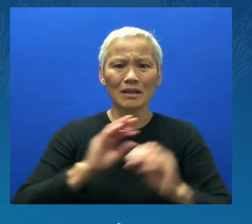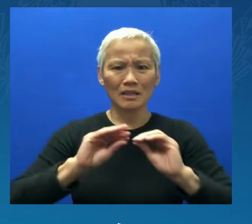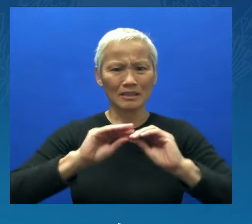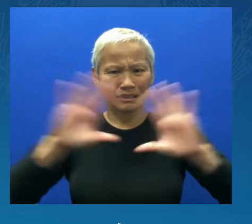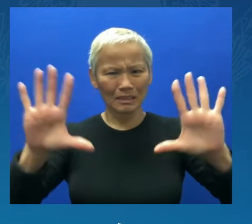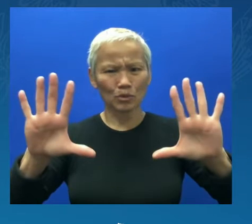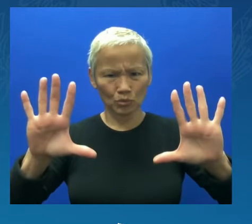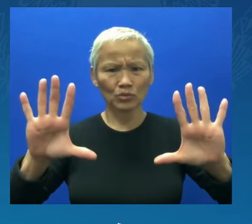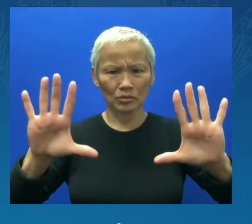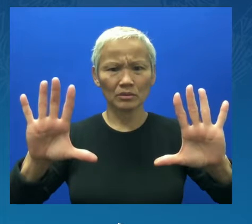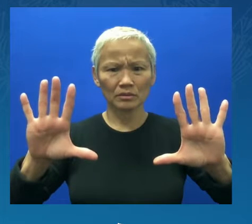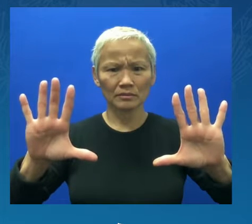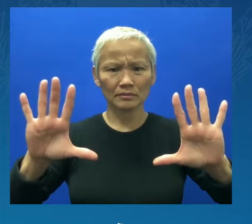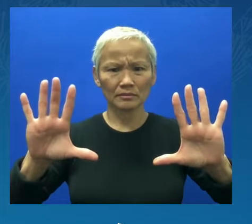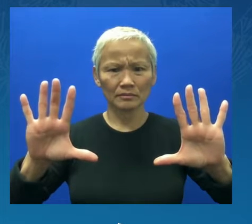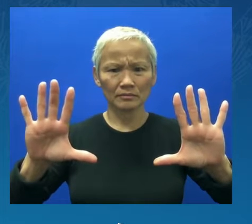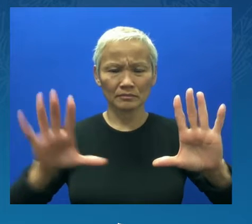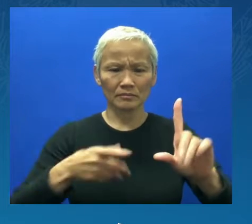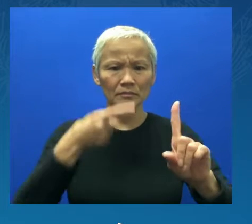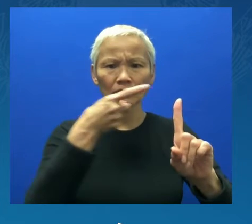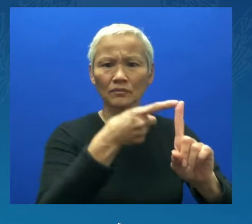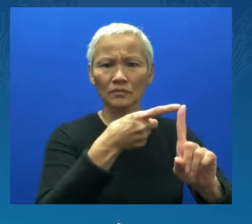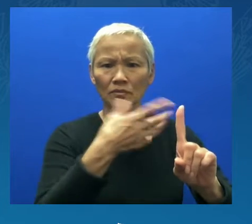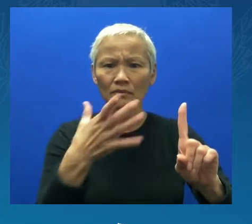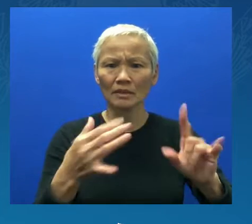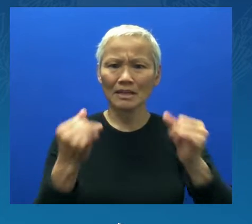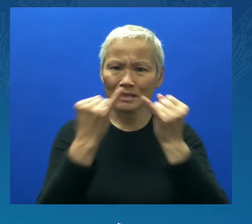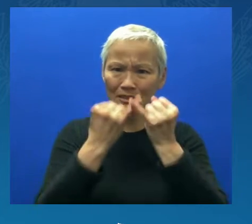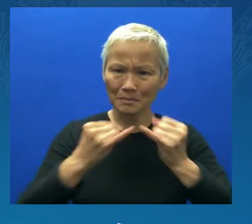our independent academic institutions